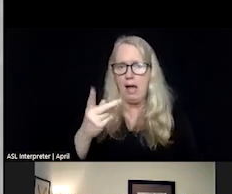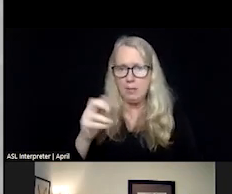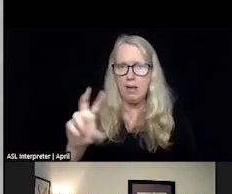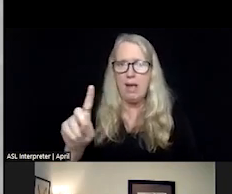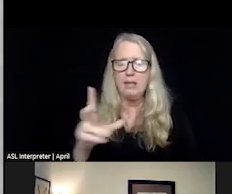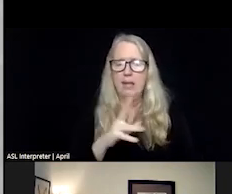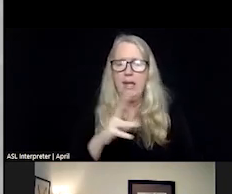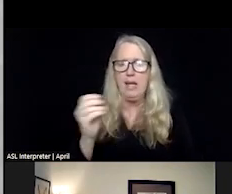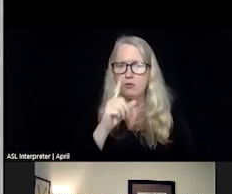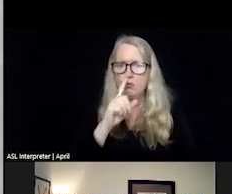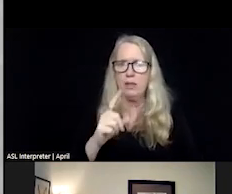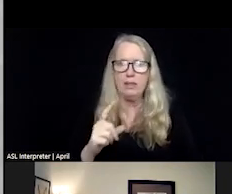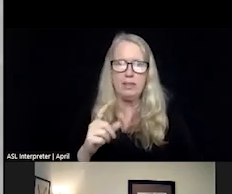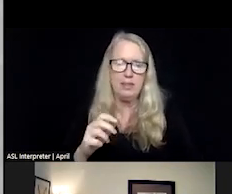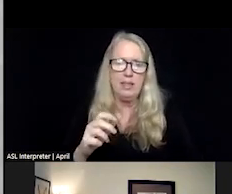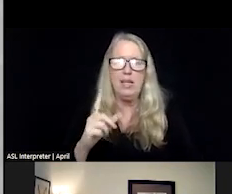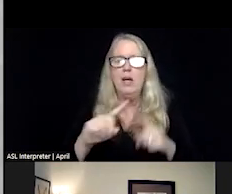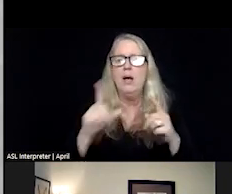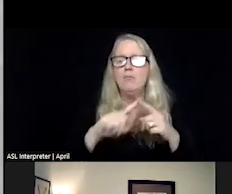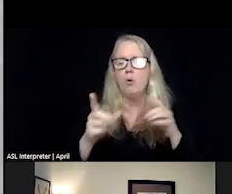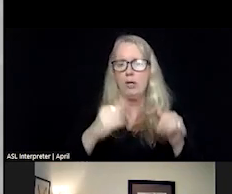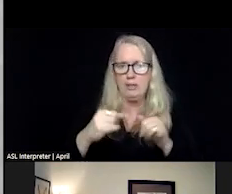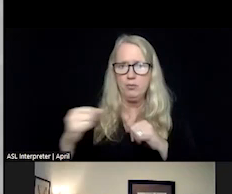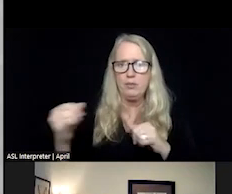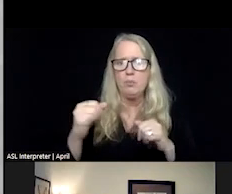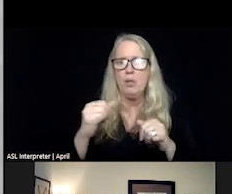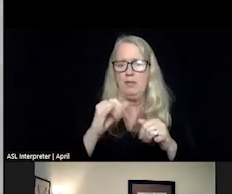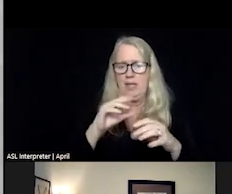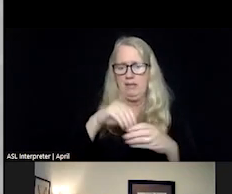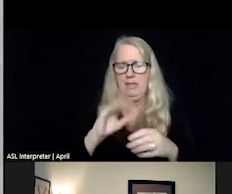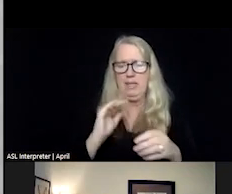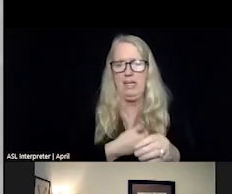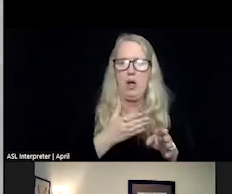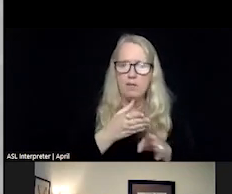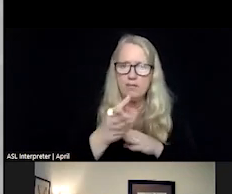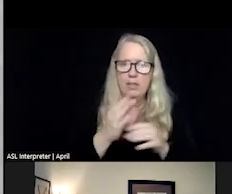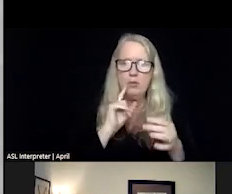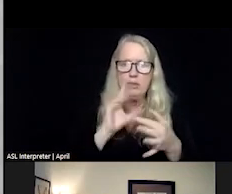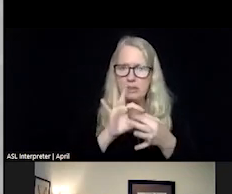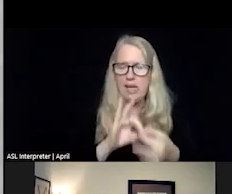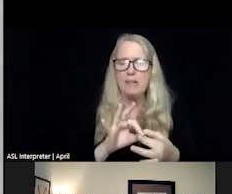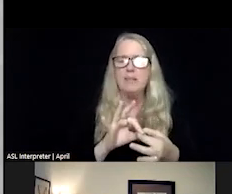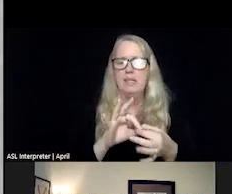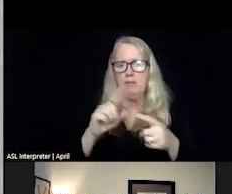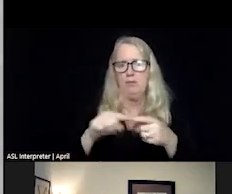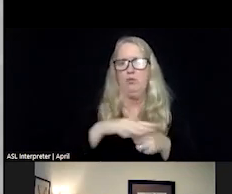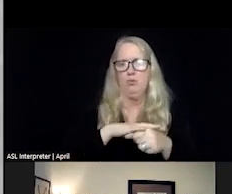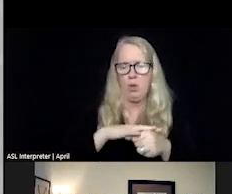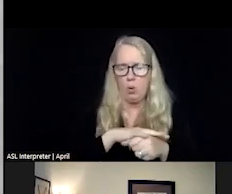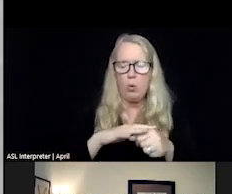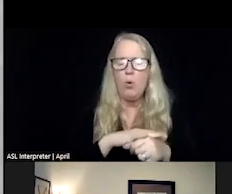GETTING INDIVIDUALS IN THE FIELD CONNECTED TO CRISIS CLINICIAN